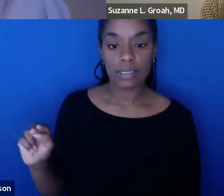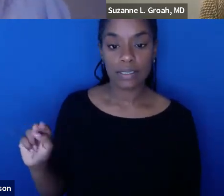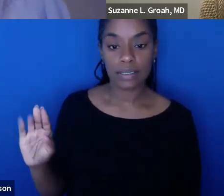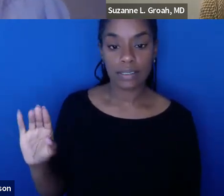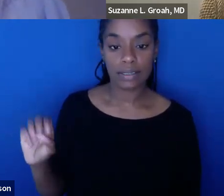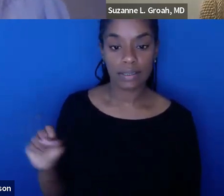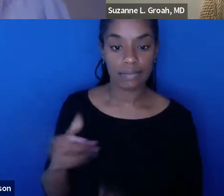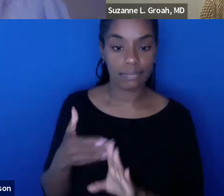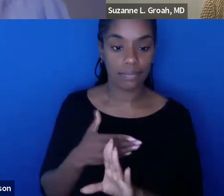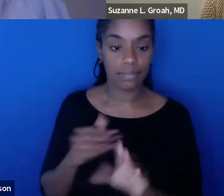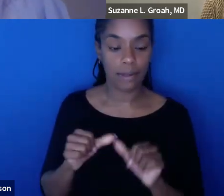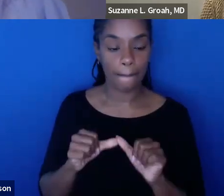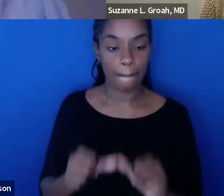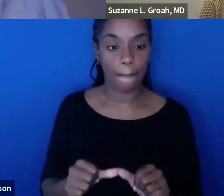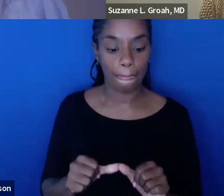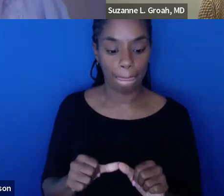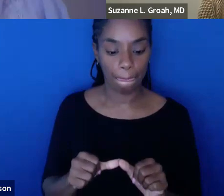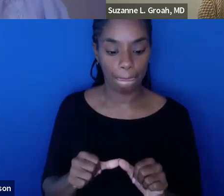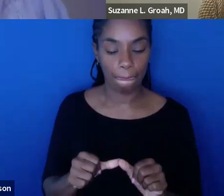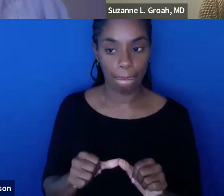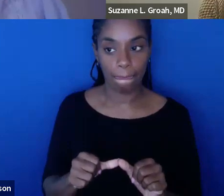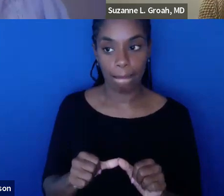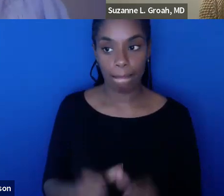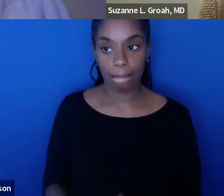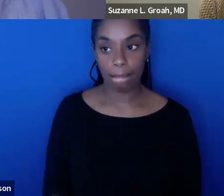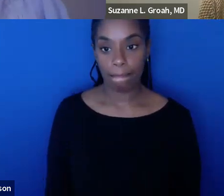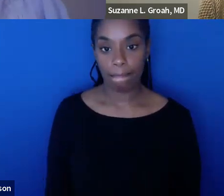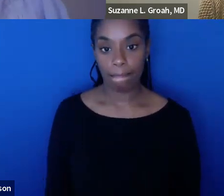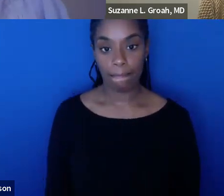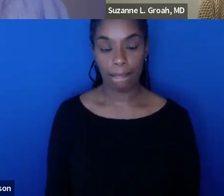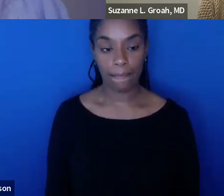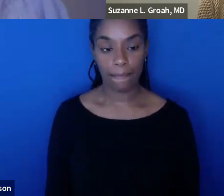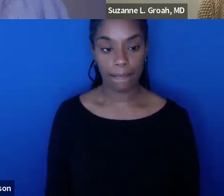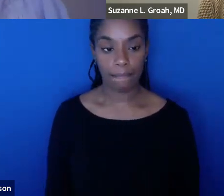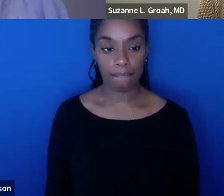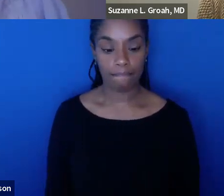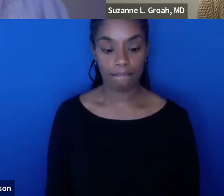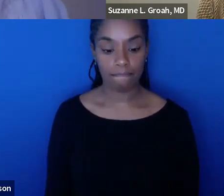There's been some, I wouldn't call it controversy, but there's been some some